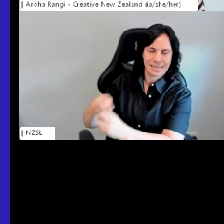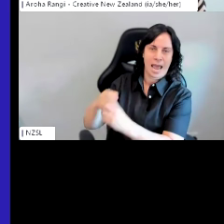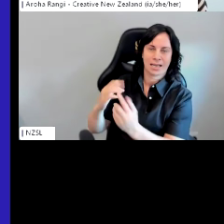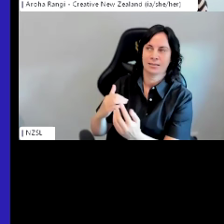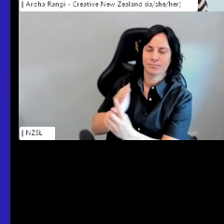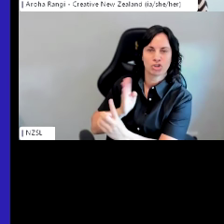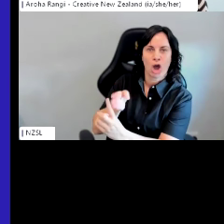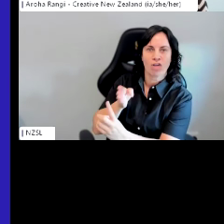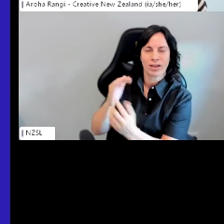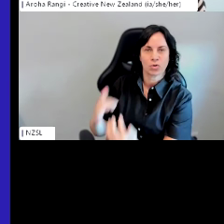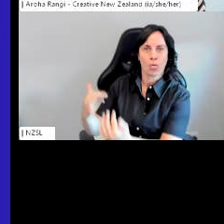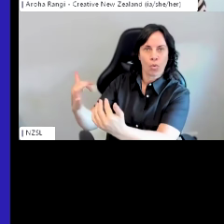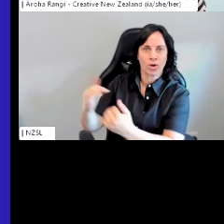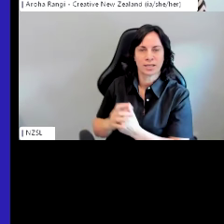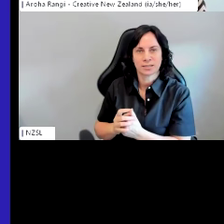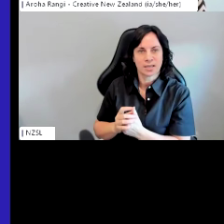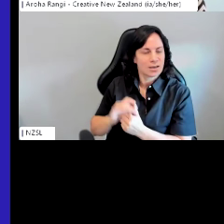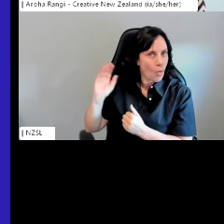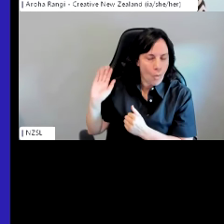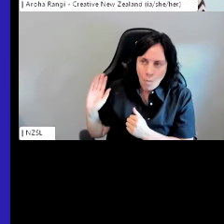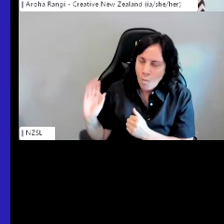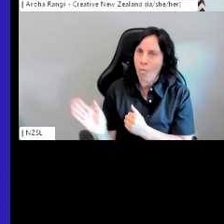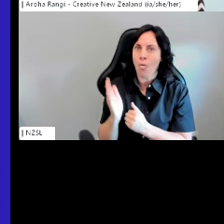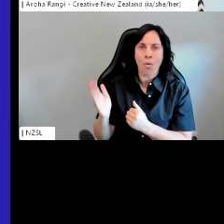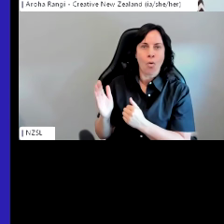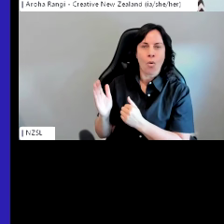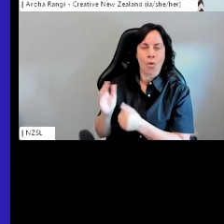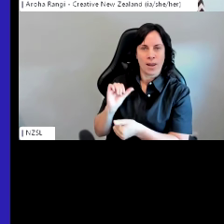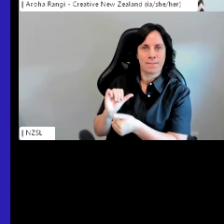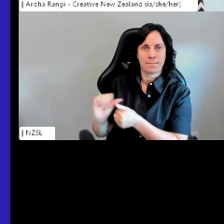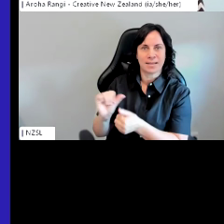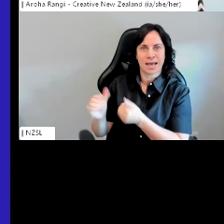um all doing better. All all of them are doing better than the ones that haven't. Um,